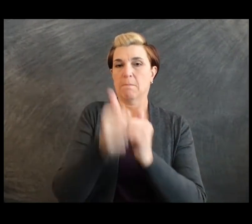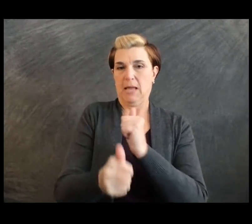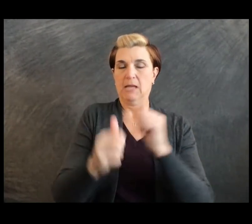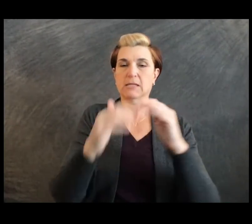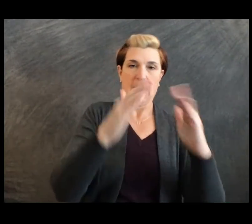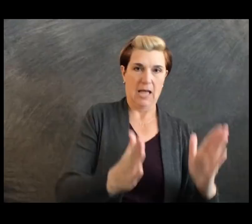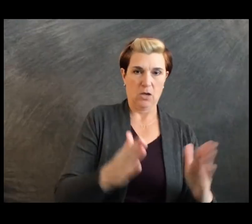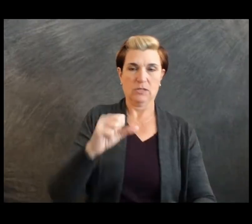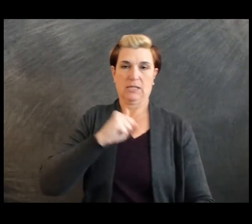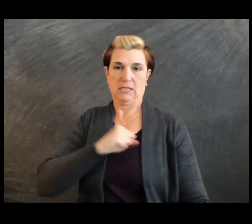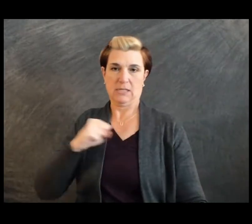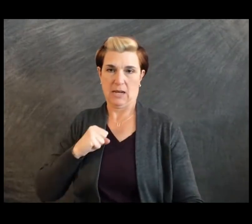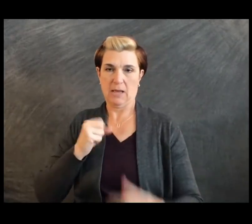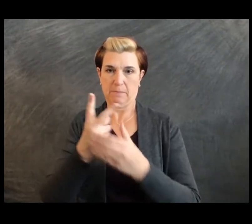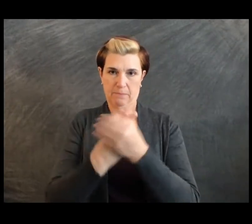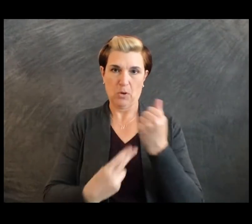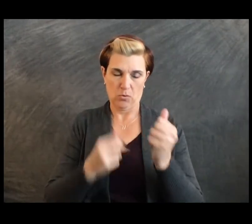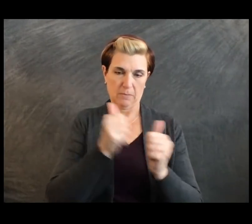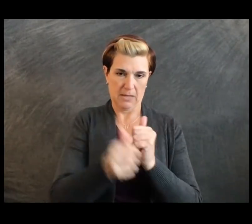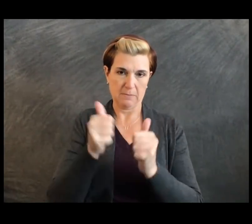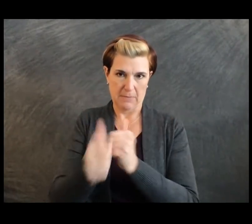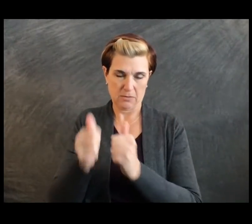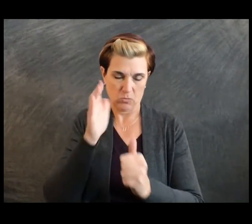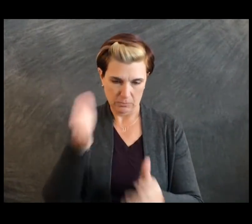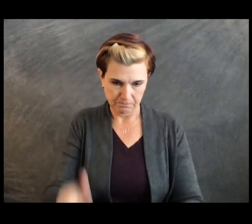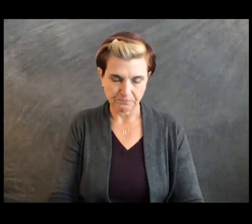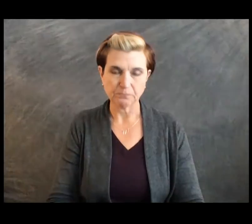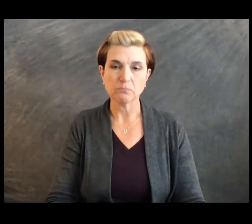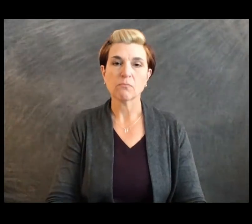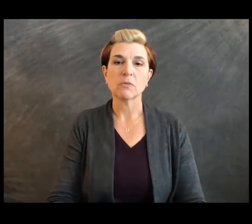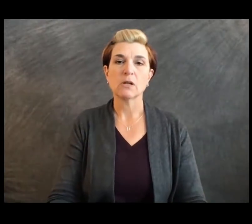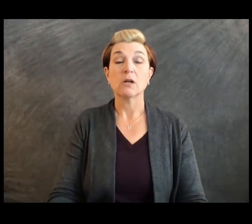may have been made aware that a member of my staff has tested positive for the